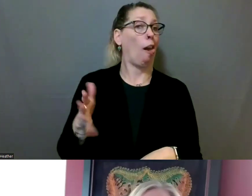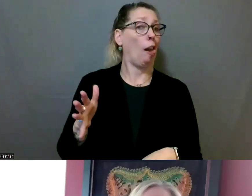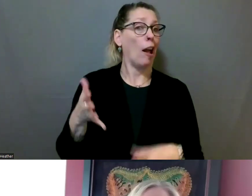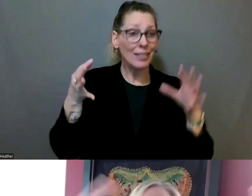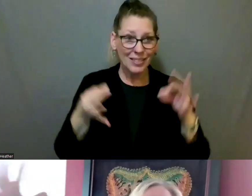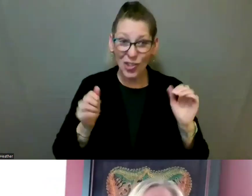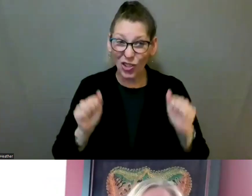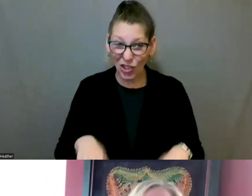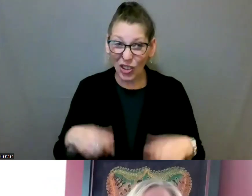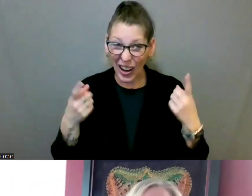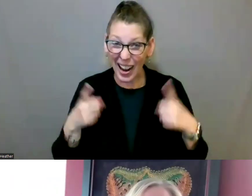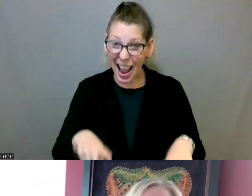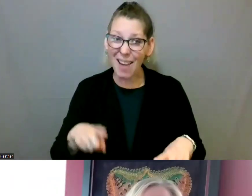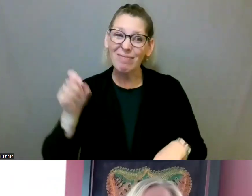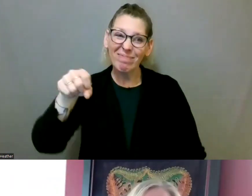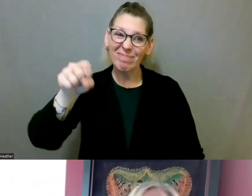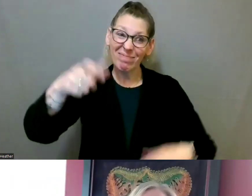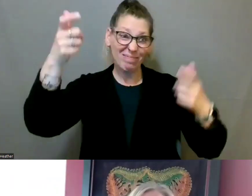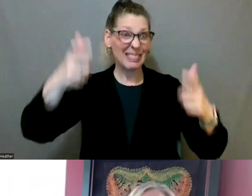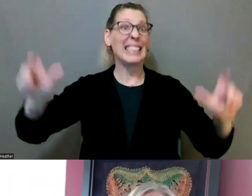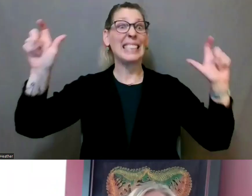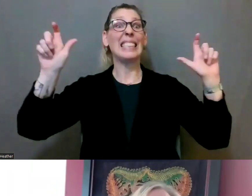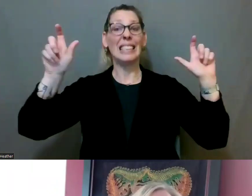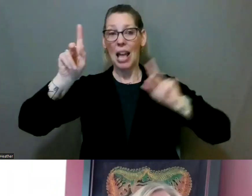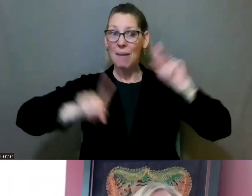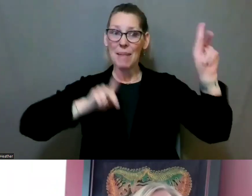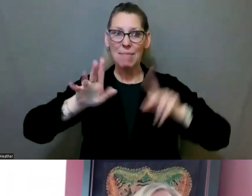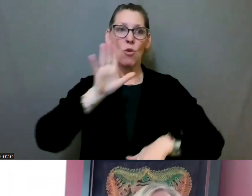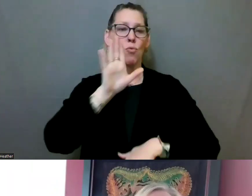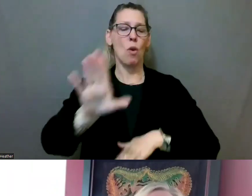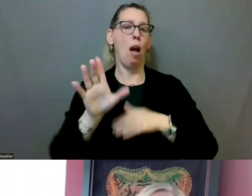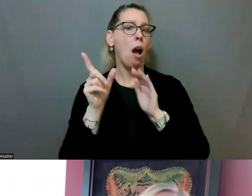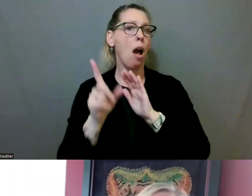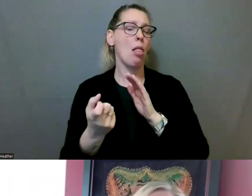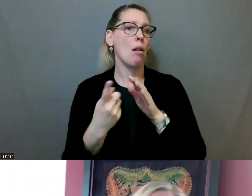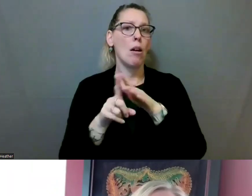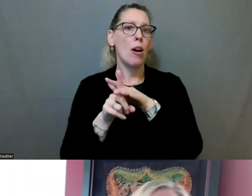made gets bigger right? People will retreat and go to places where they